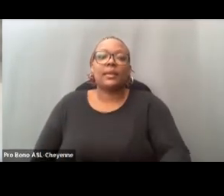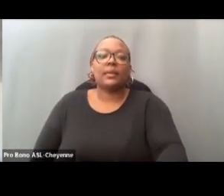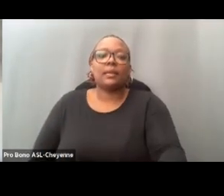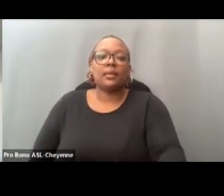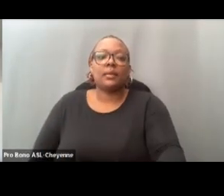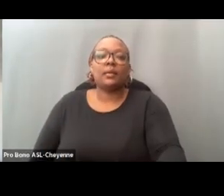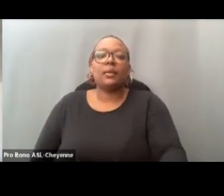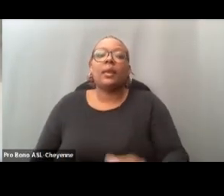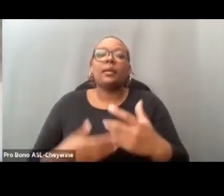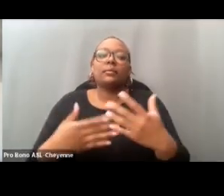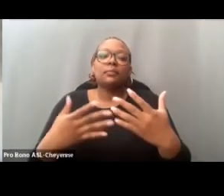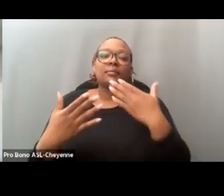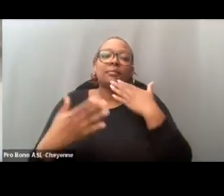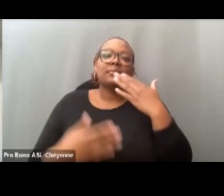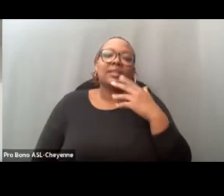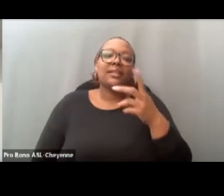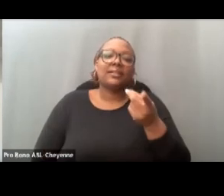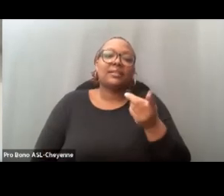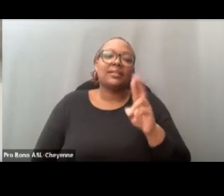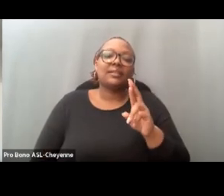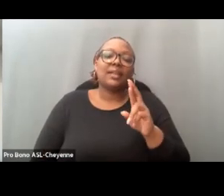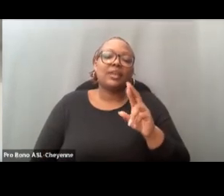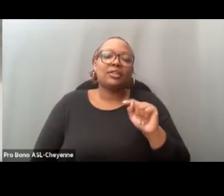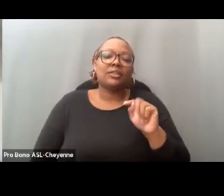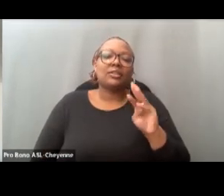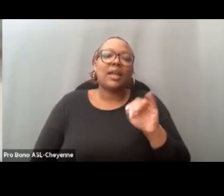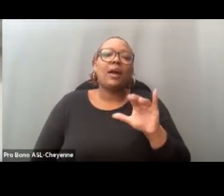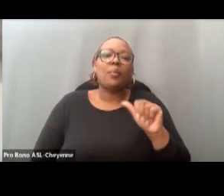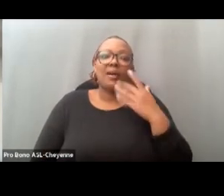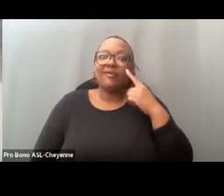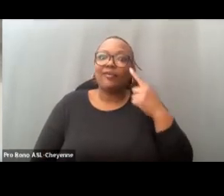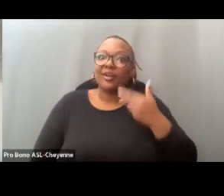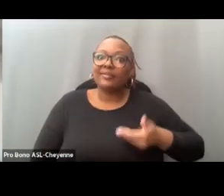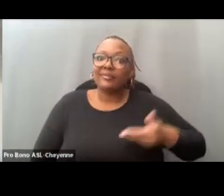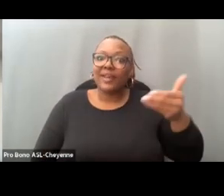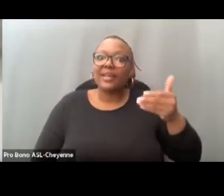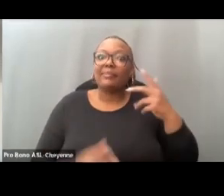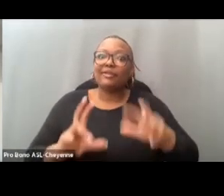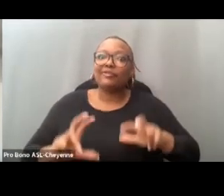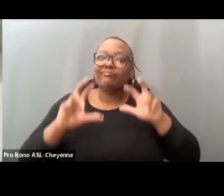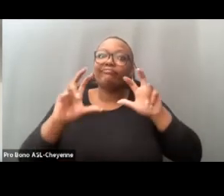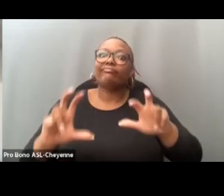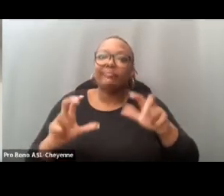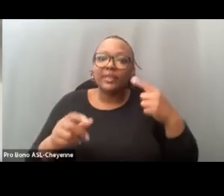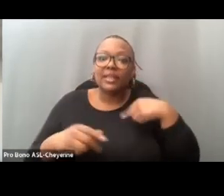I wanna thank Dr. Taiwo Afolabi for inviting me to contribute to this volume.